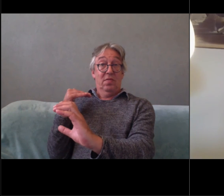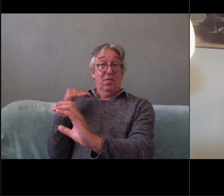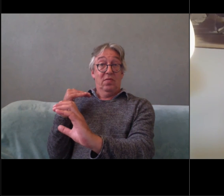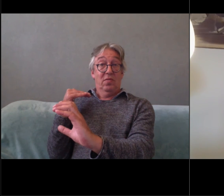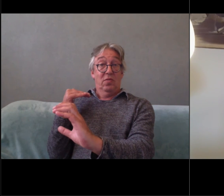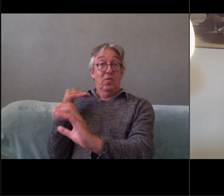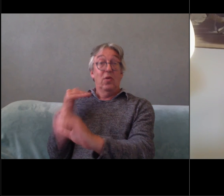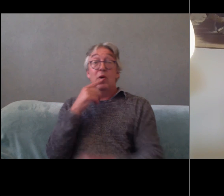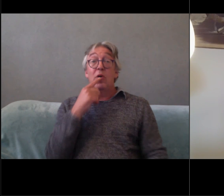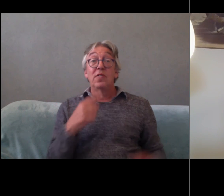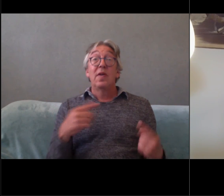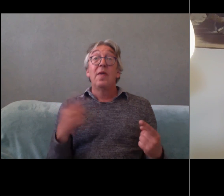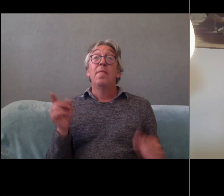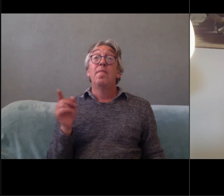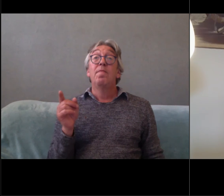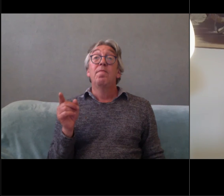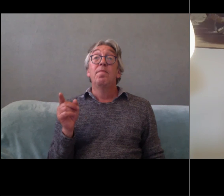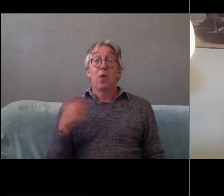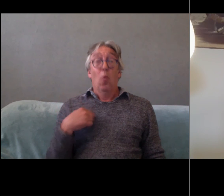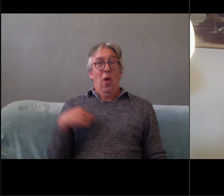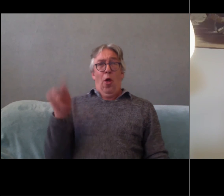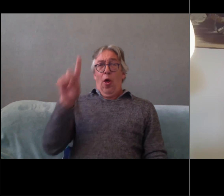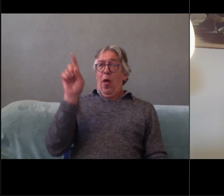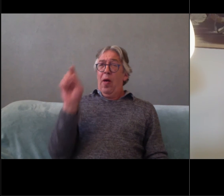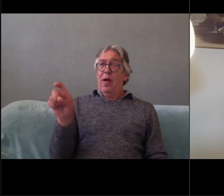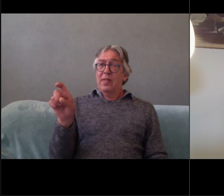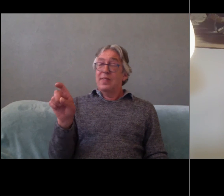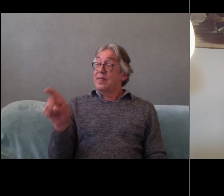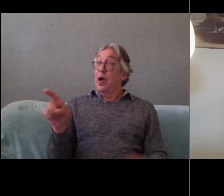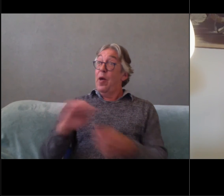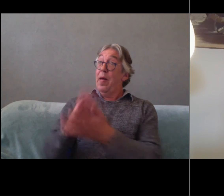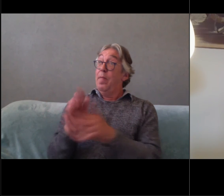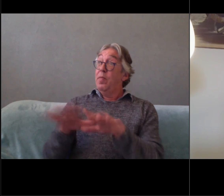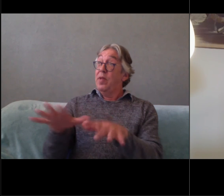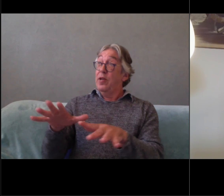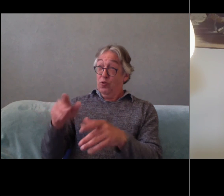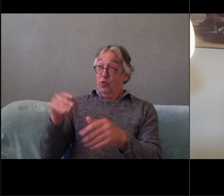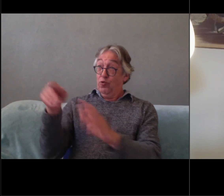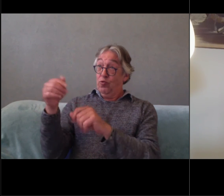as terms of reschedule activities and distributions.